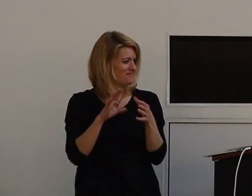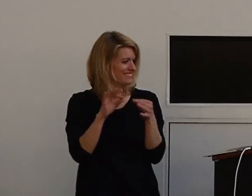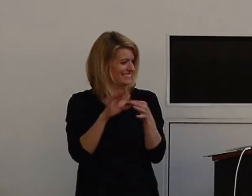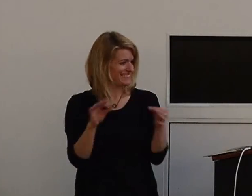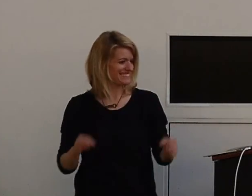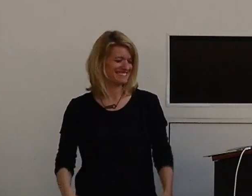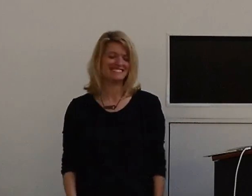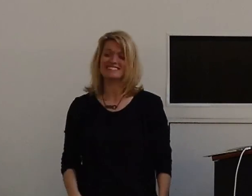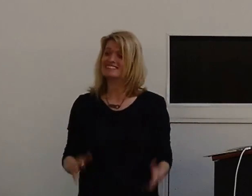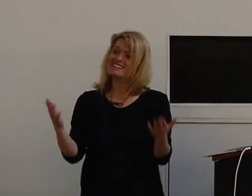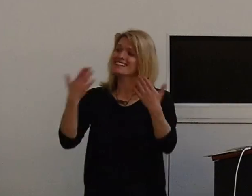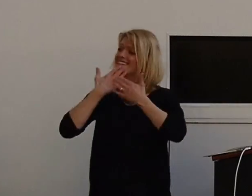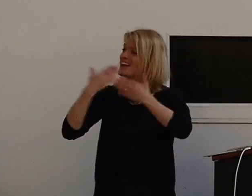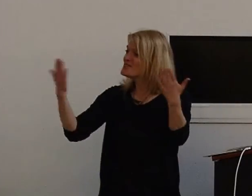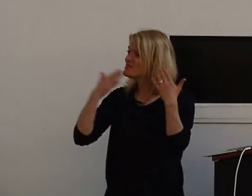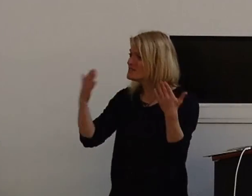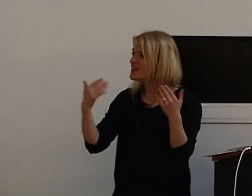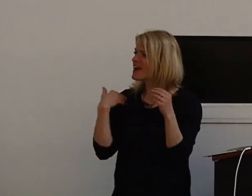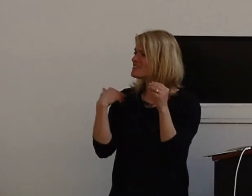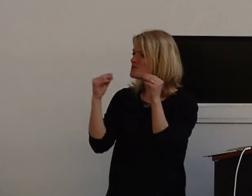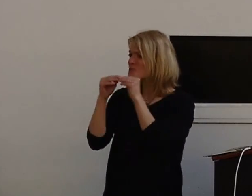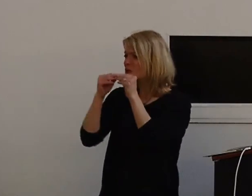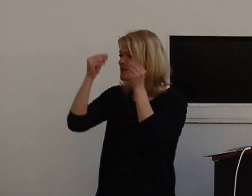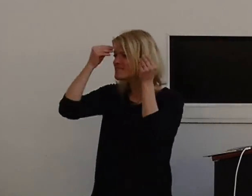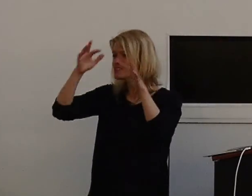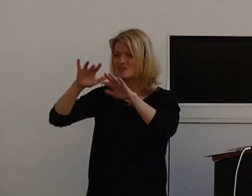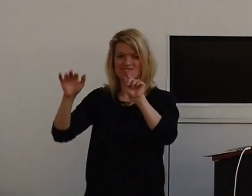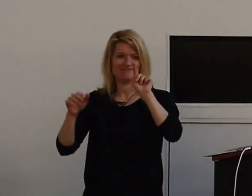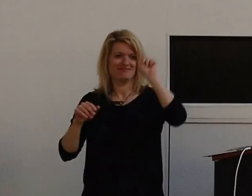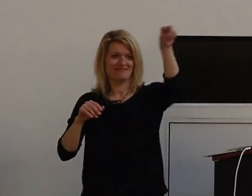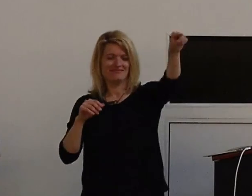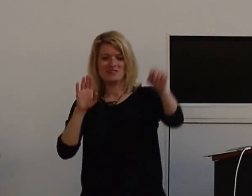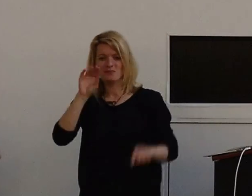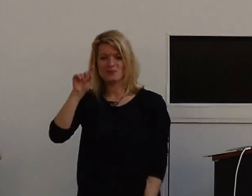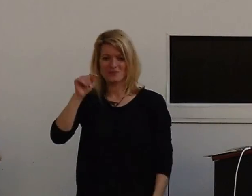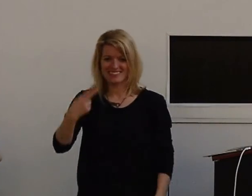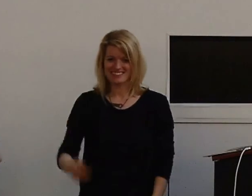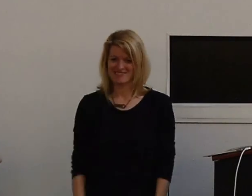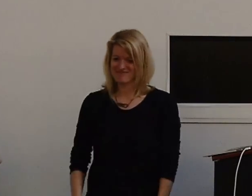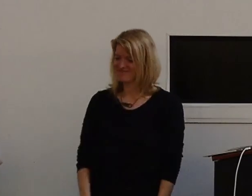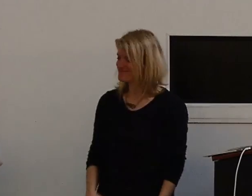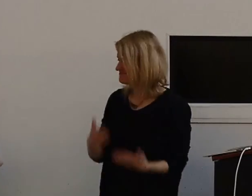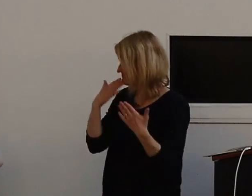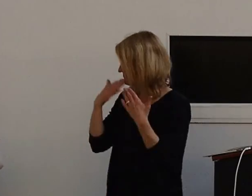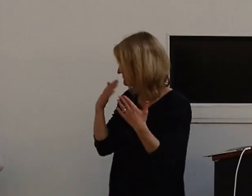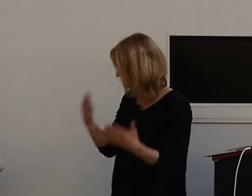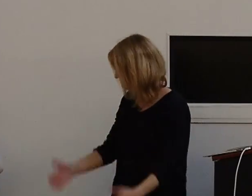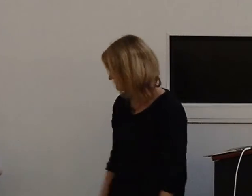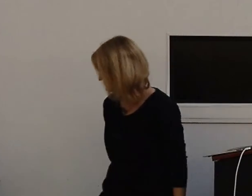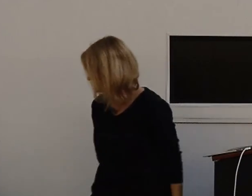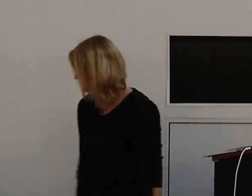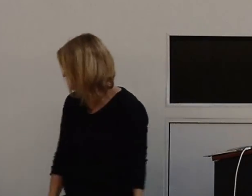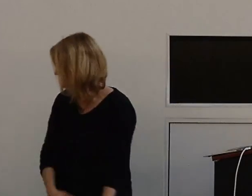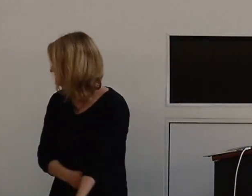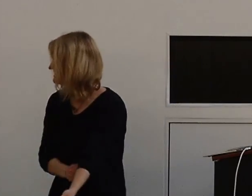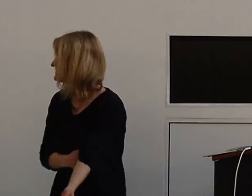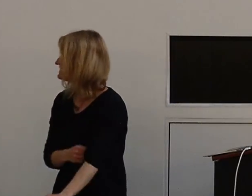Here's that same message in 3D. Hope you can understand. For more information, please come and visit us at our booth. Thank you.